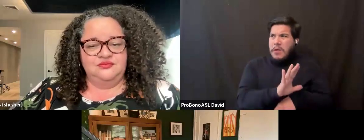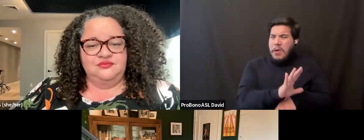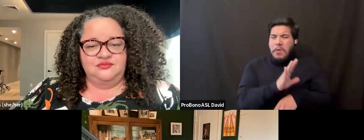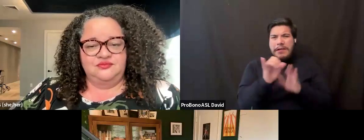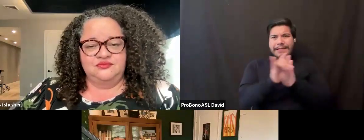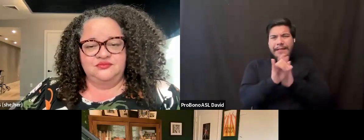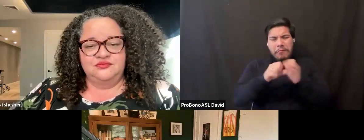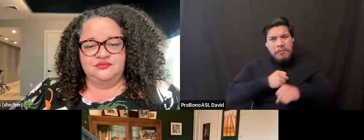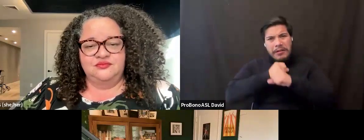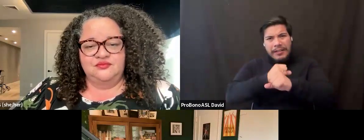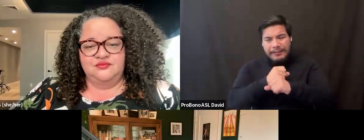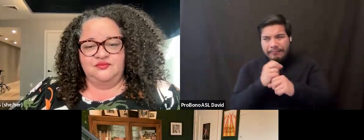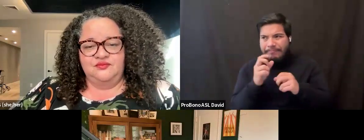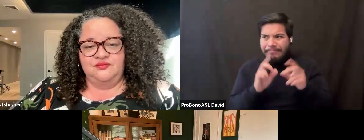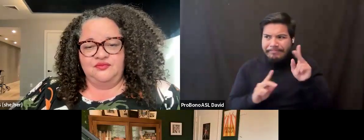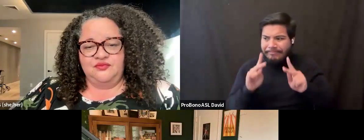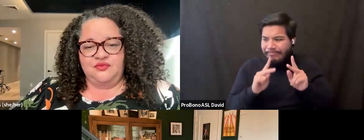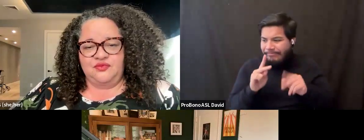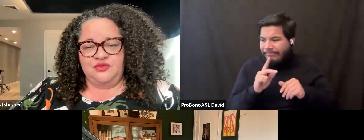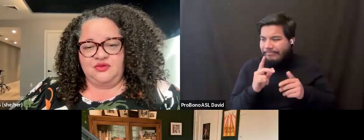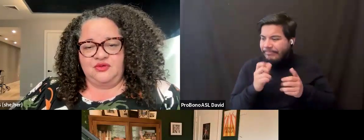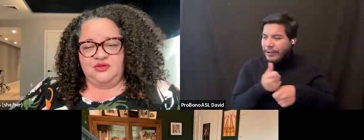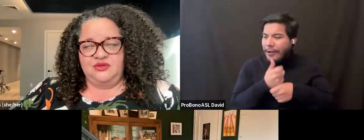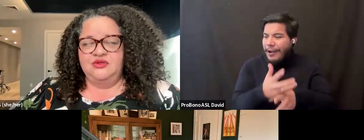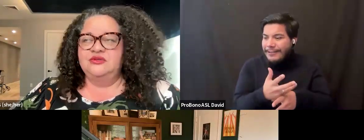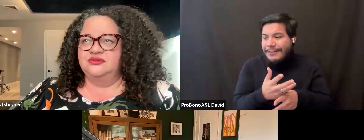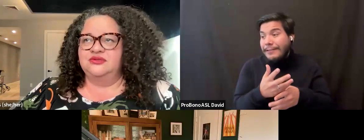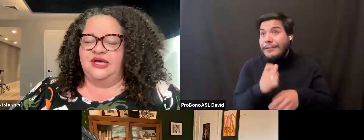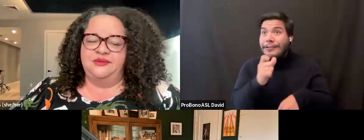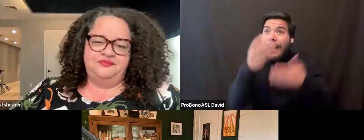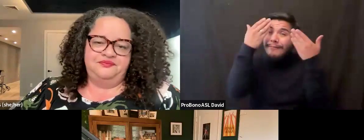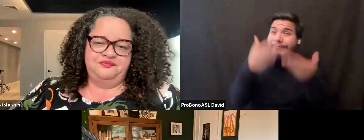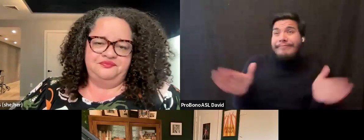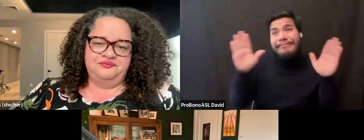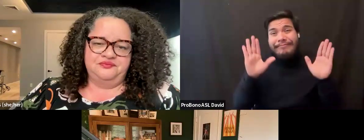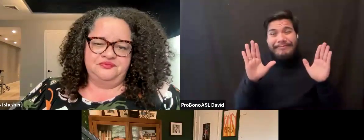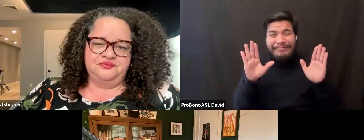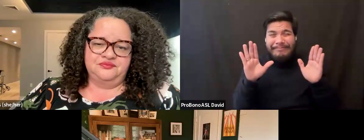which keeps them from a much more productive conversation about, Hey,